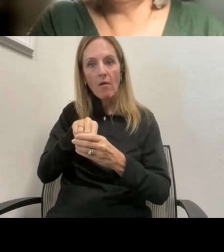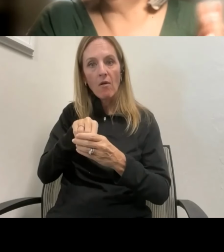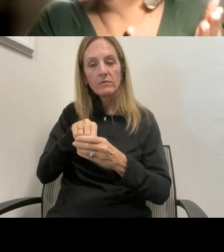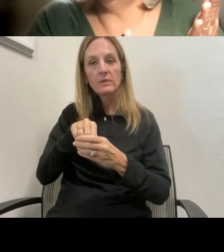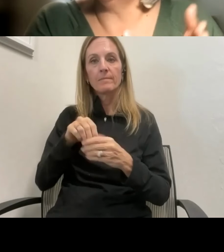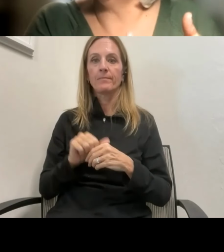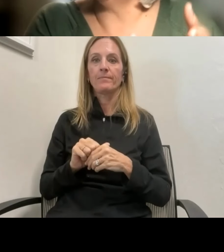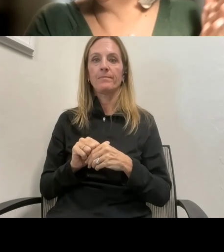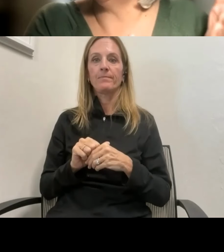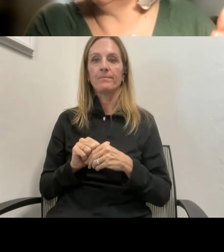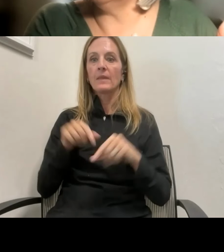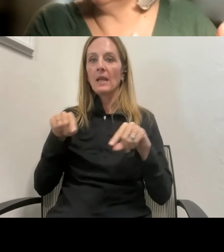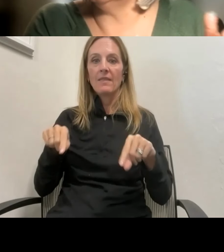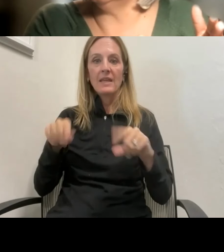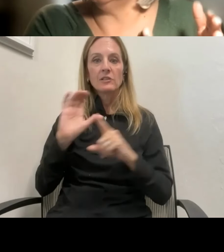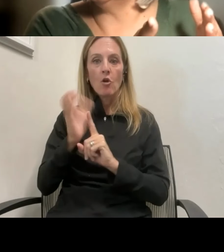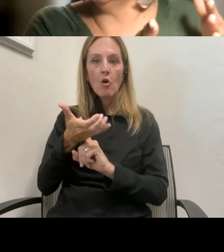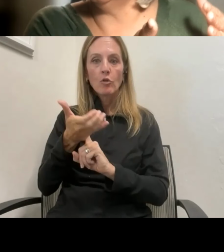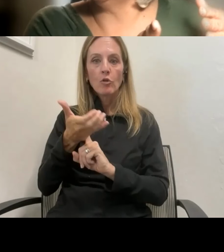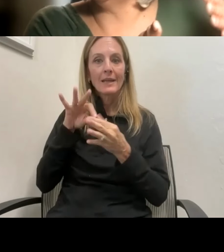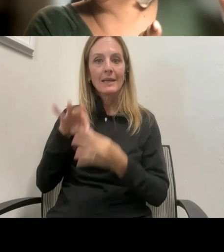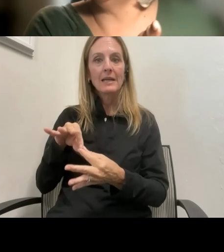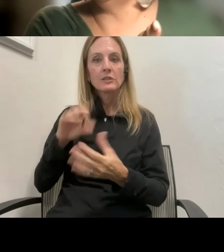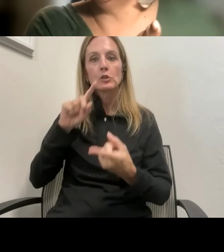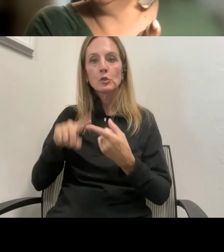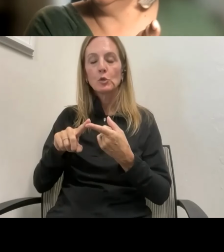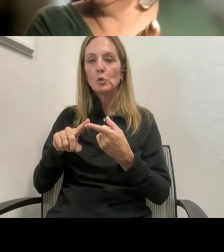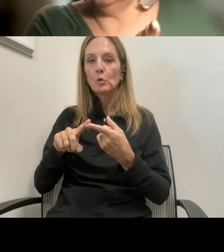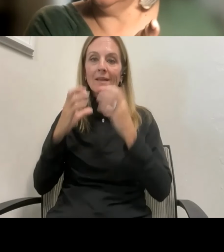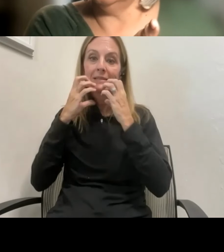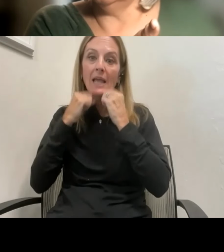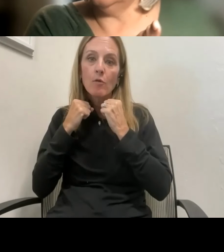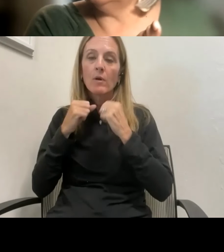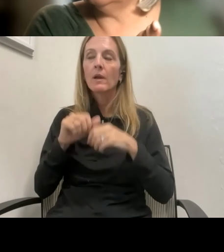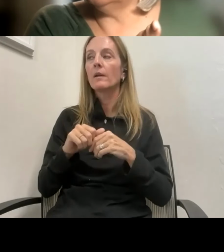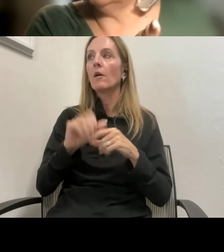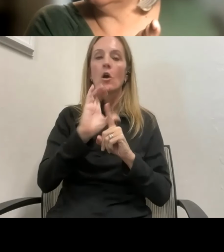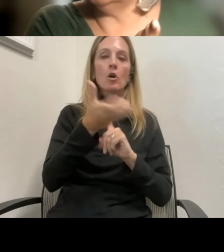culture connects us to the sacred, culture connects us to our life-giving